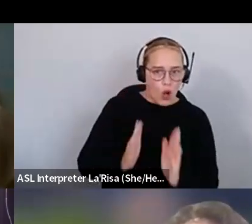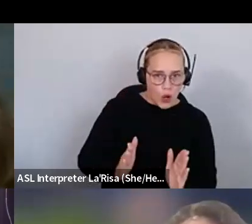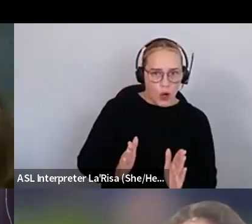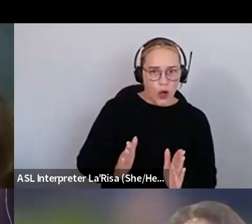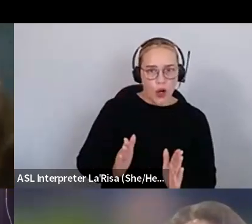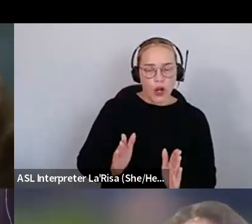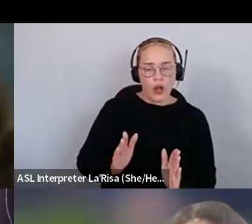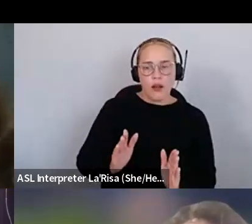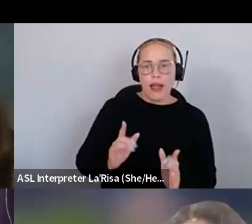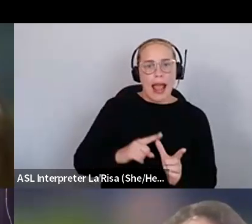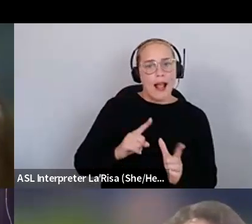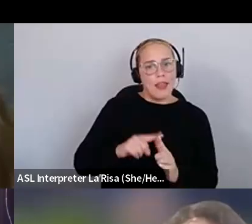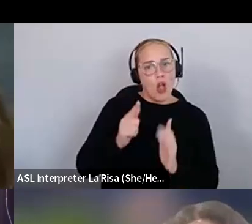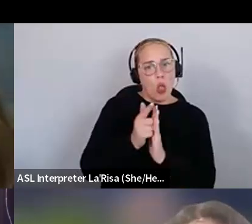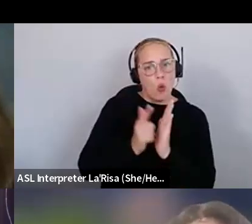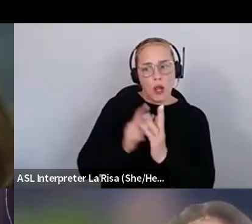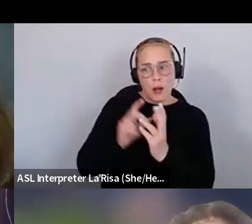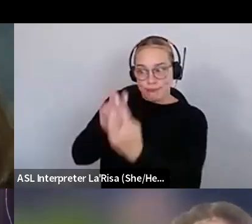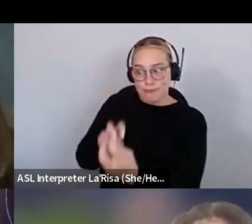working at a law firm and you are at the front desk and someone is looking